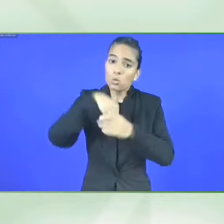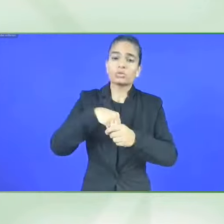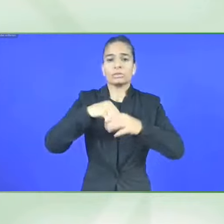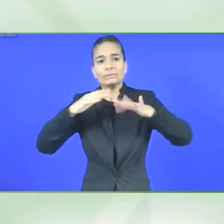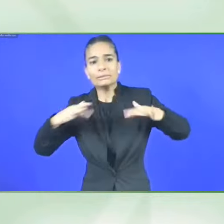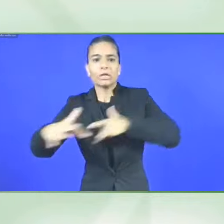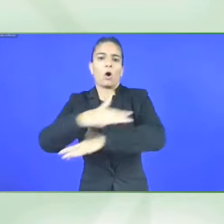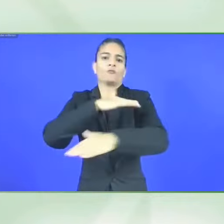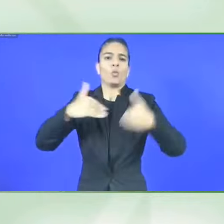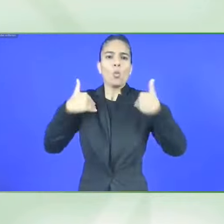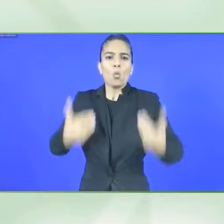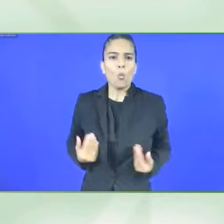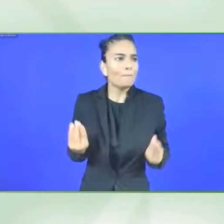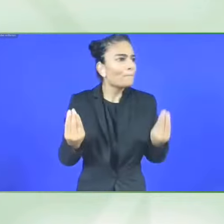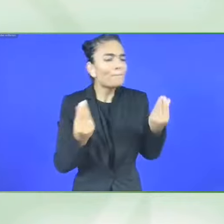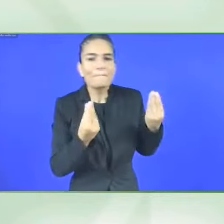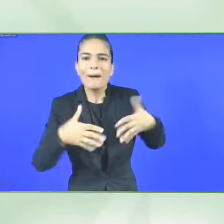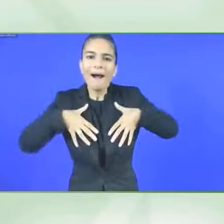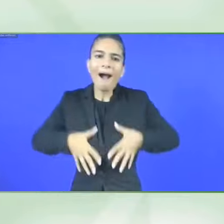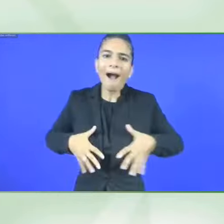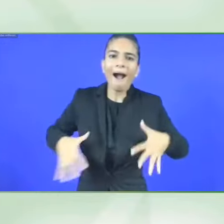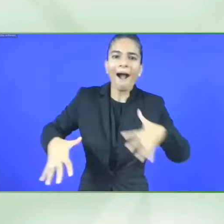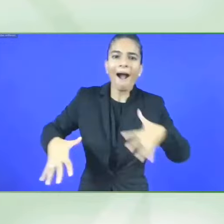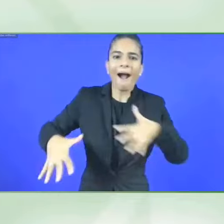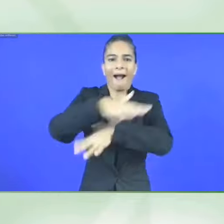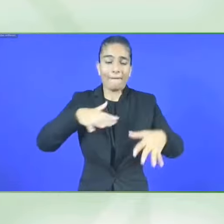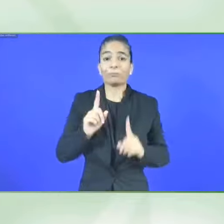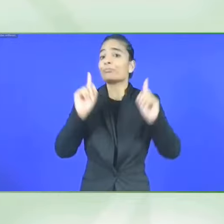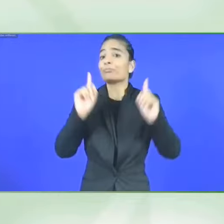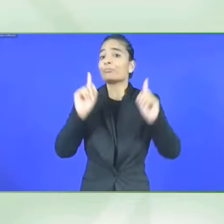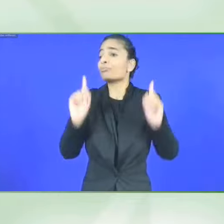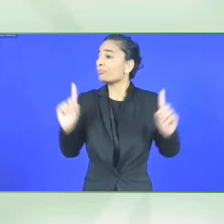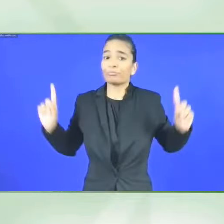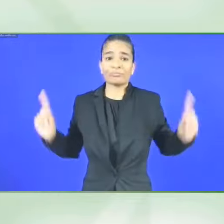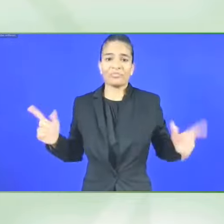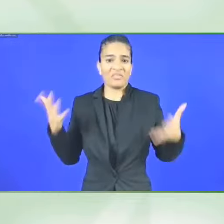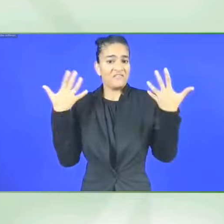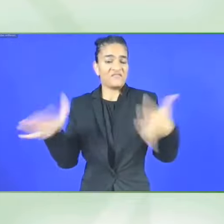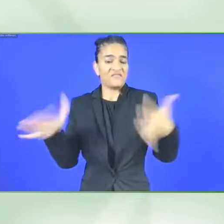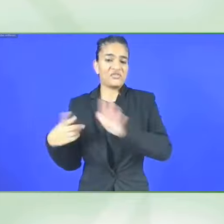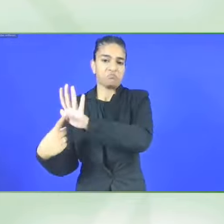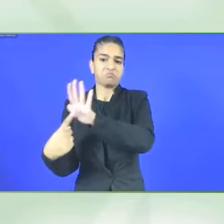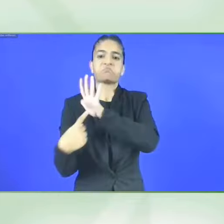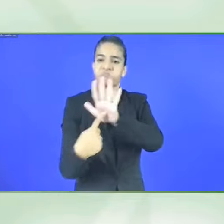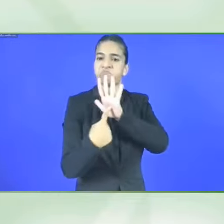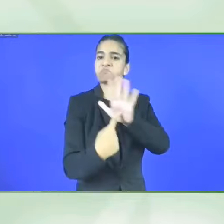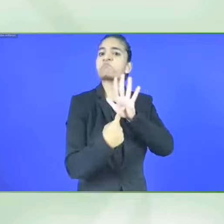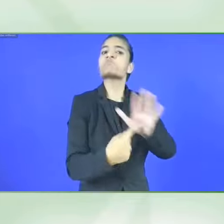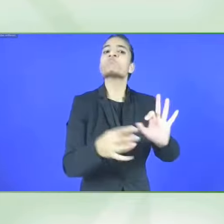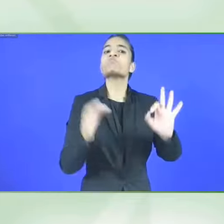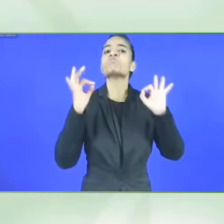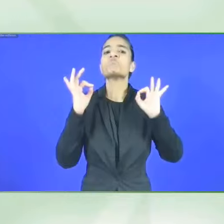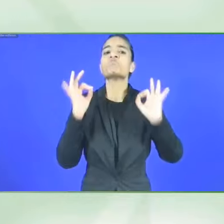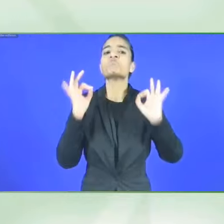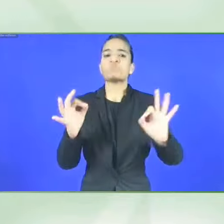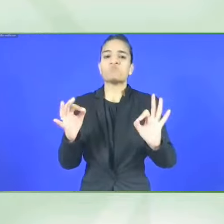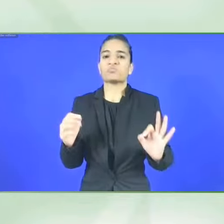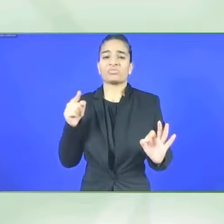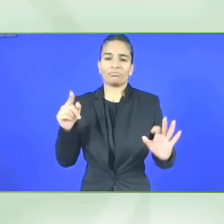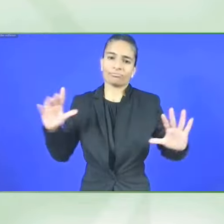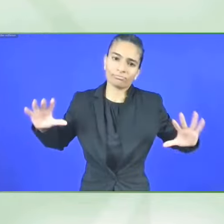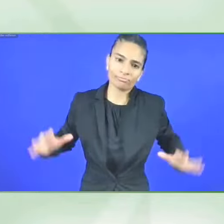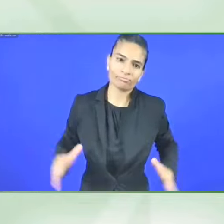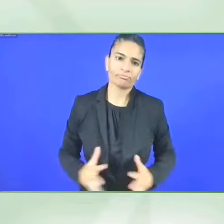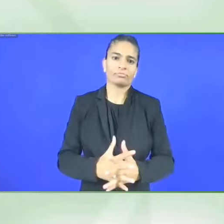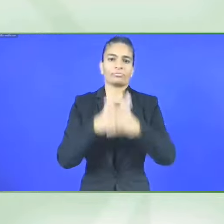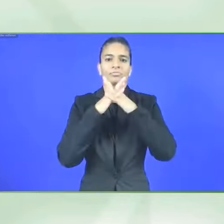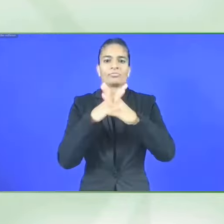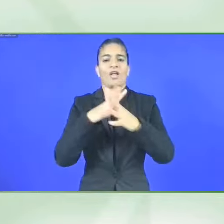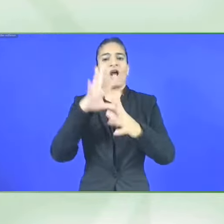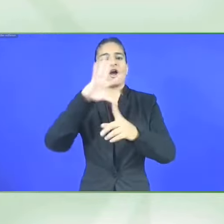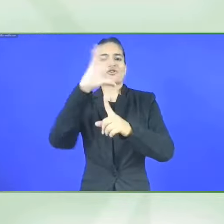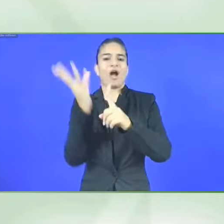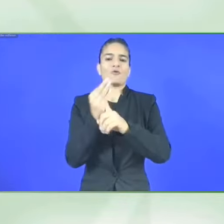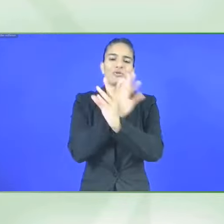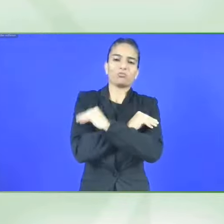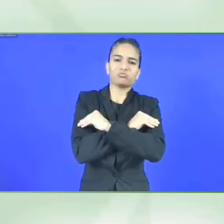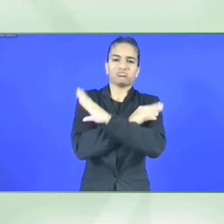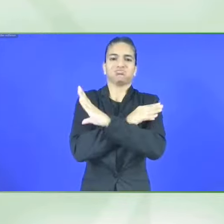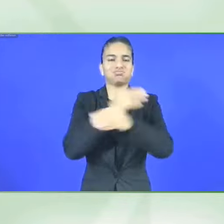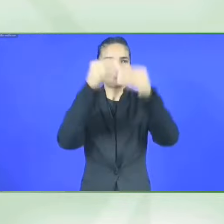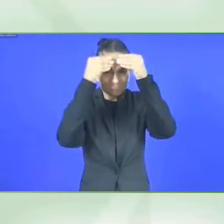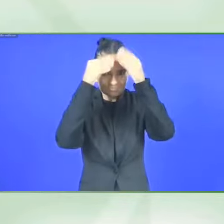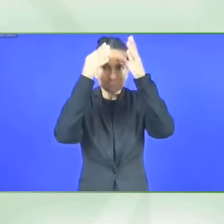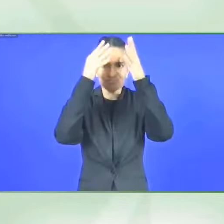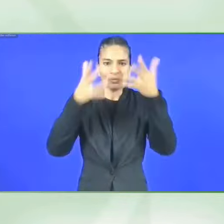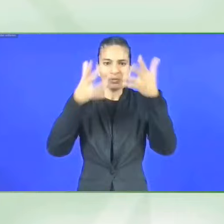Equally important is the provision of accessible venues for cultural performances, theatres,